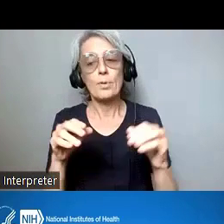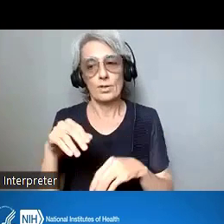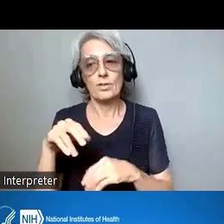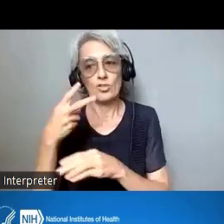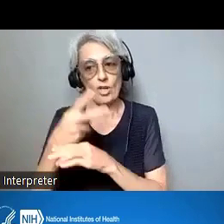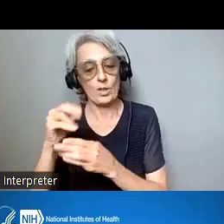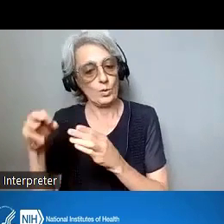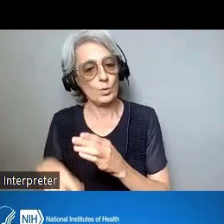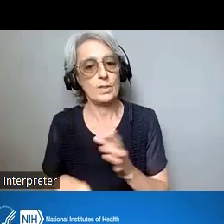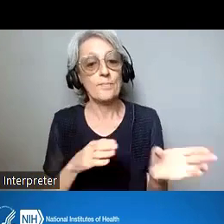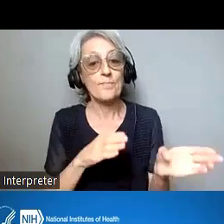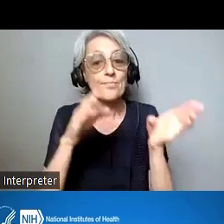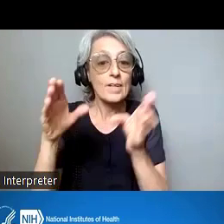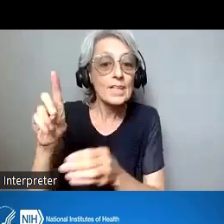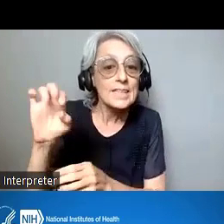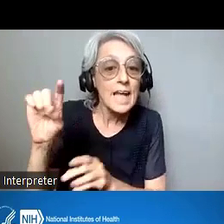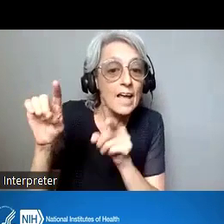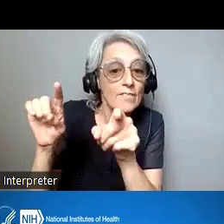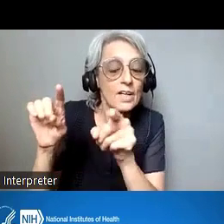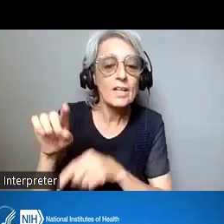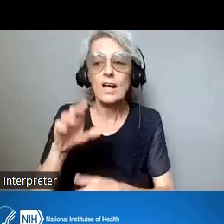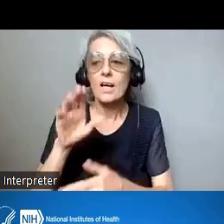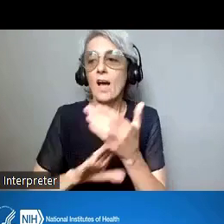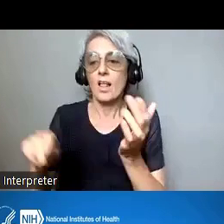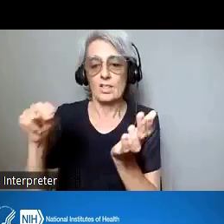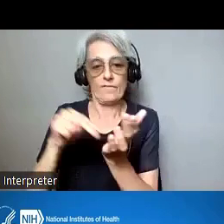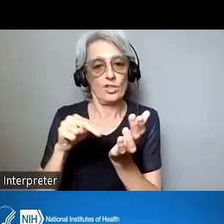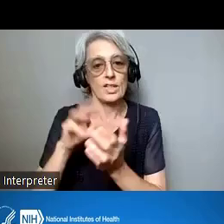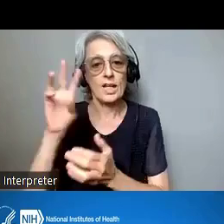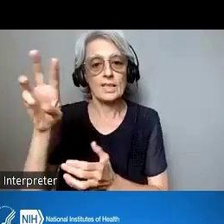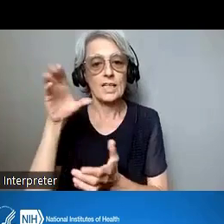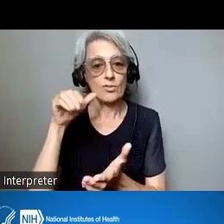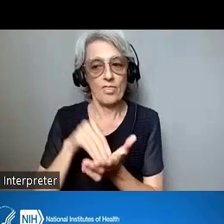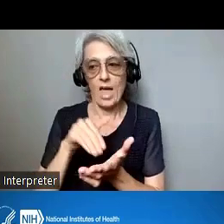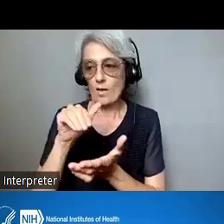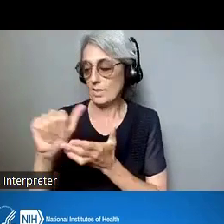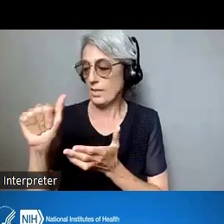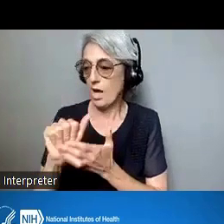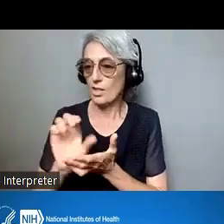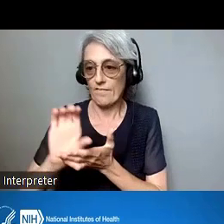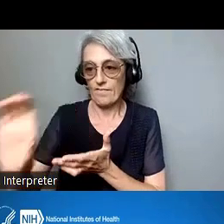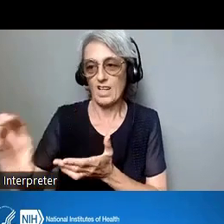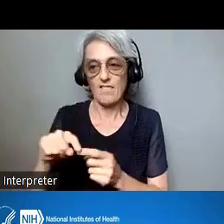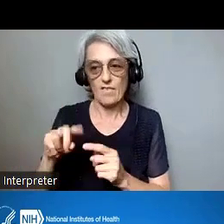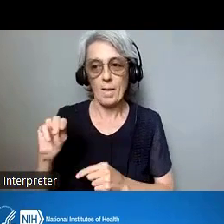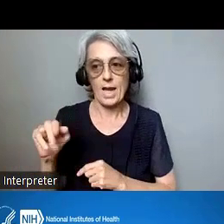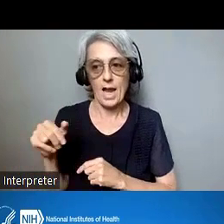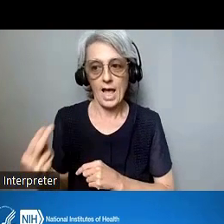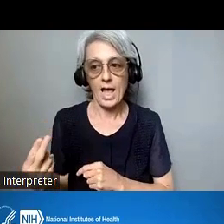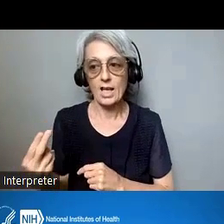David is at the College of Nursing with $600,000 in NIH funding, and with a greater number of undergraduates.